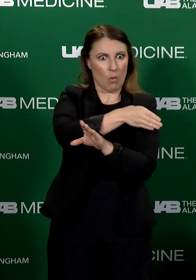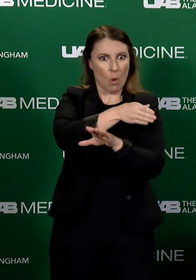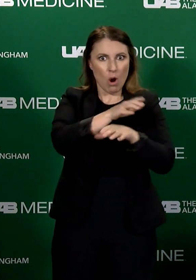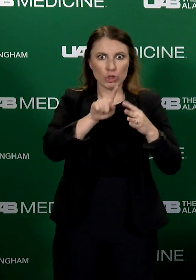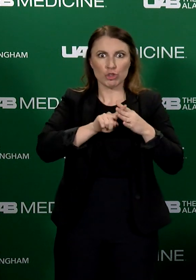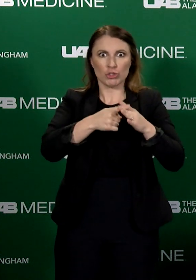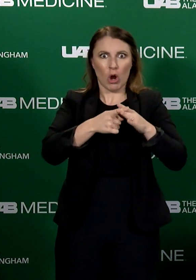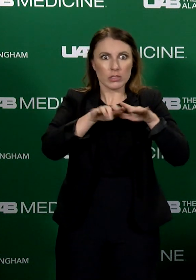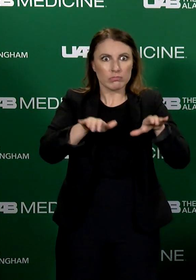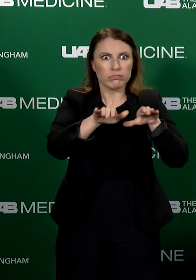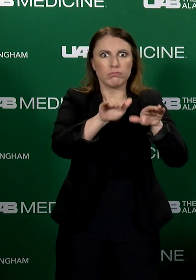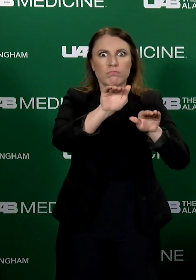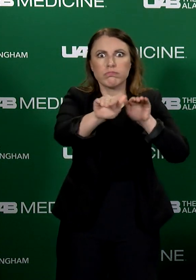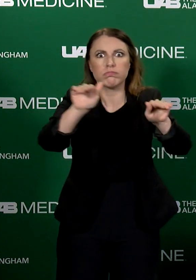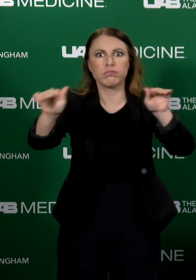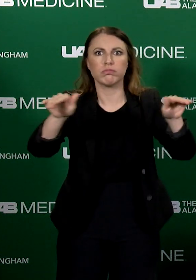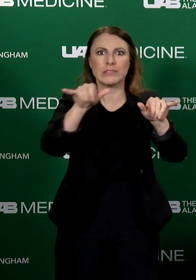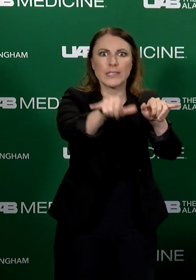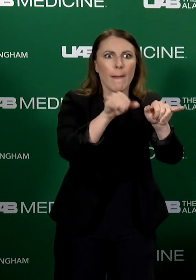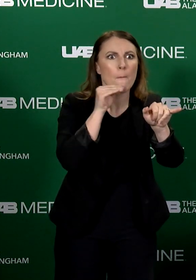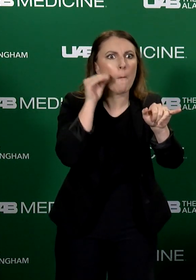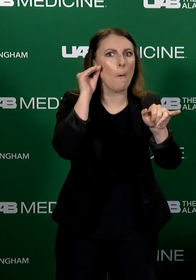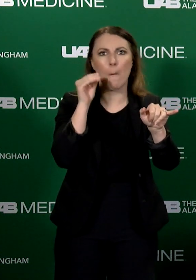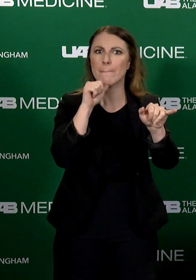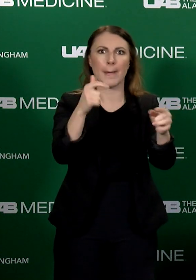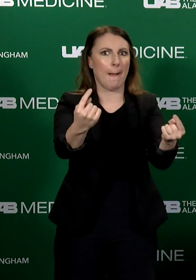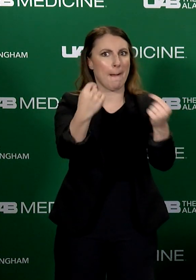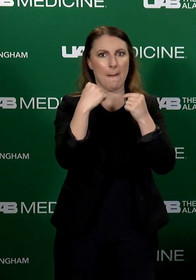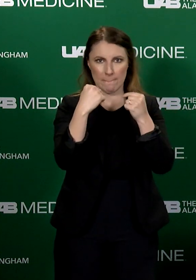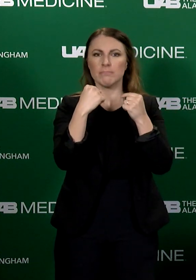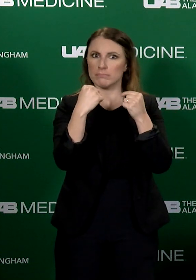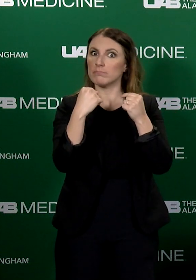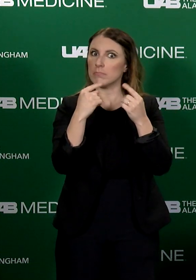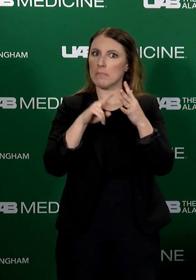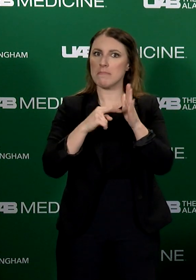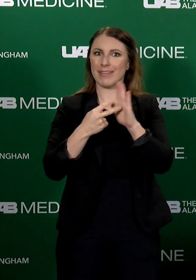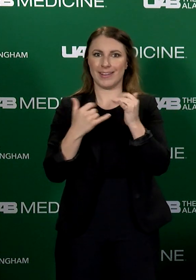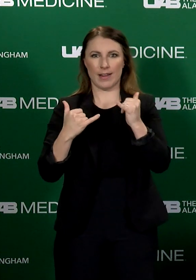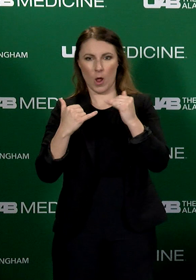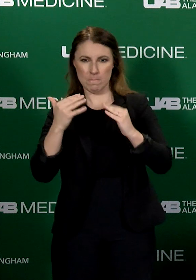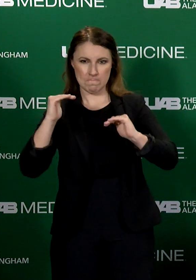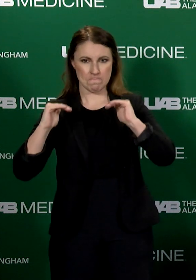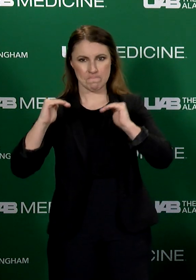state in our community to make sure that we look at all services and curtail